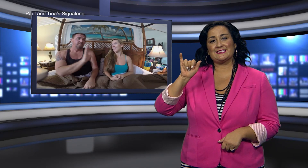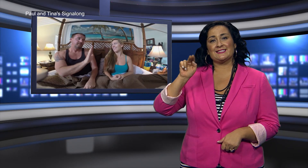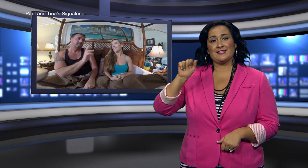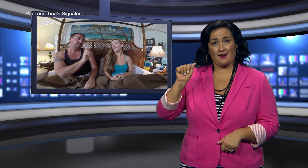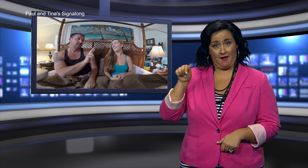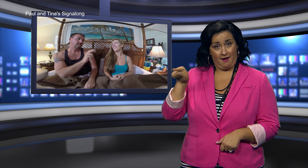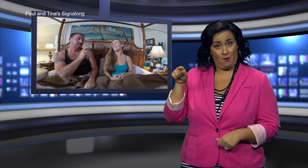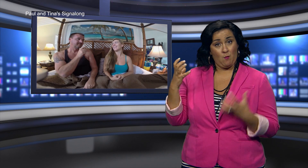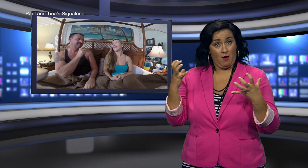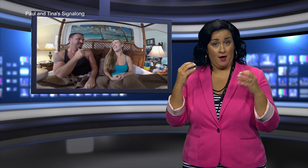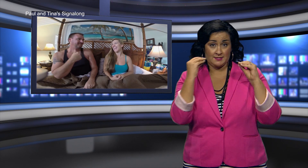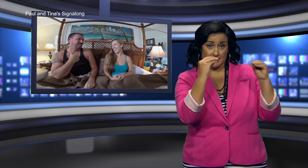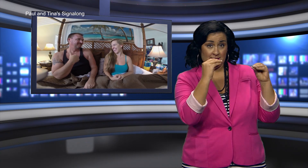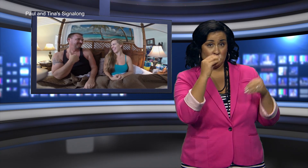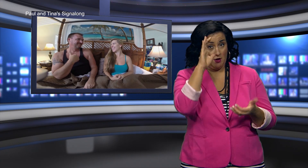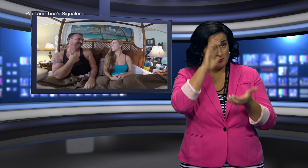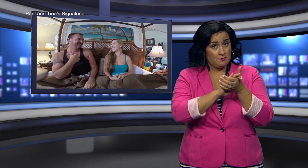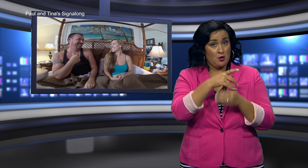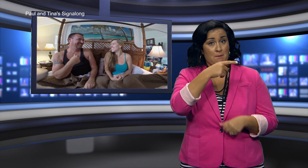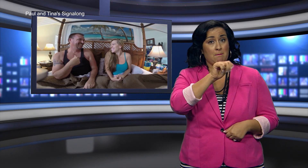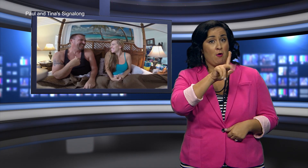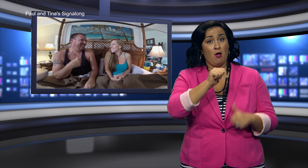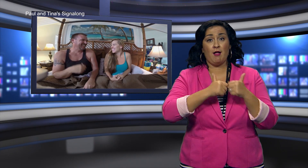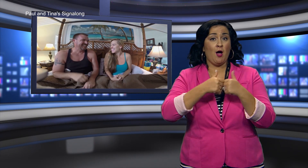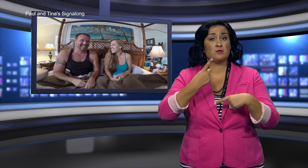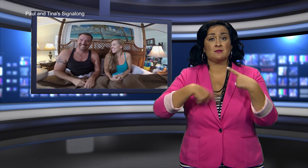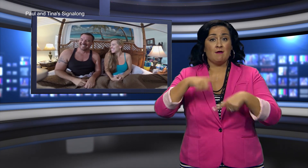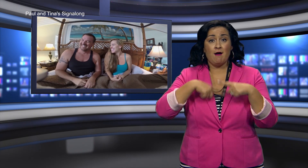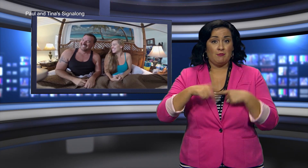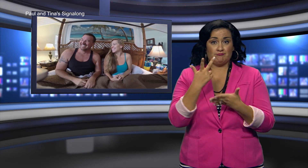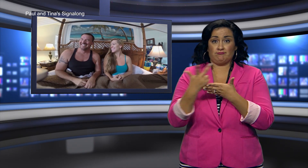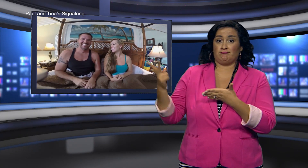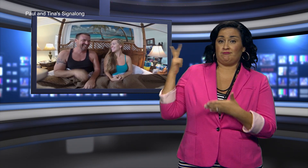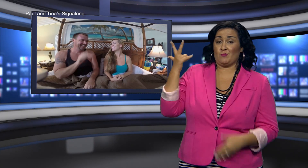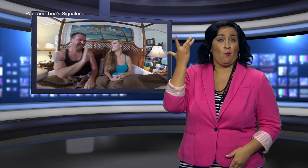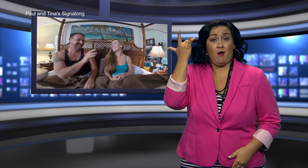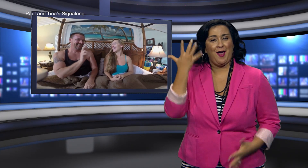Tina is a professional interpreter and decided to teacher her husband, Paul, how to sign